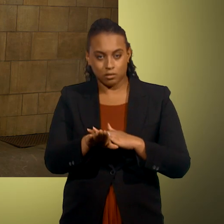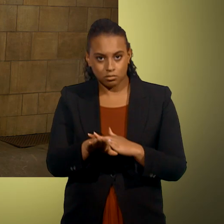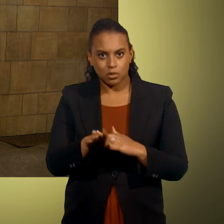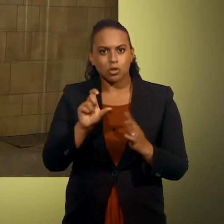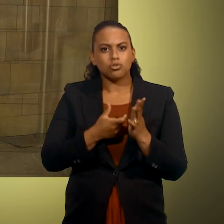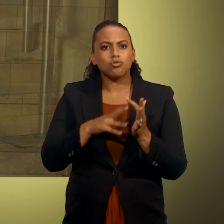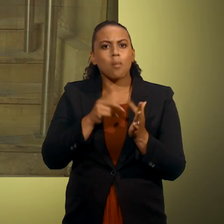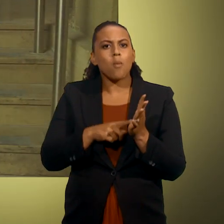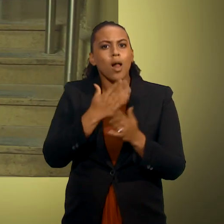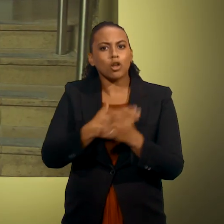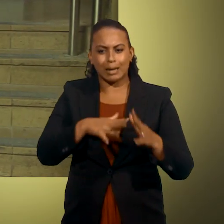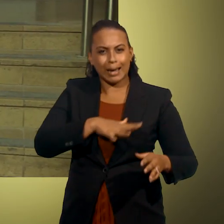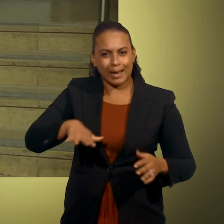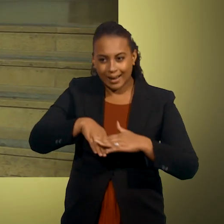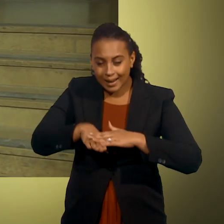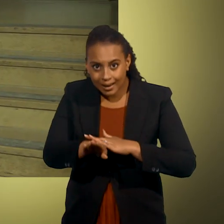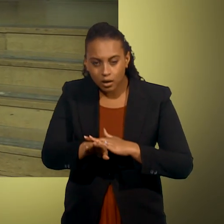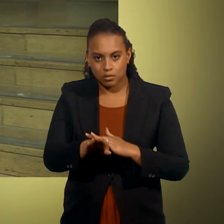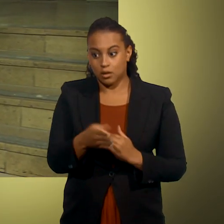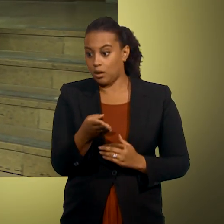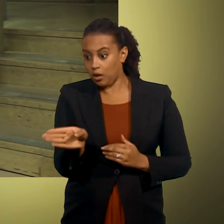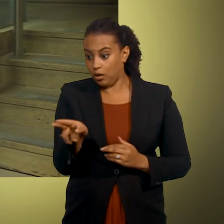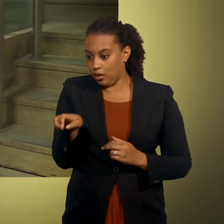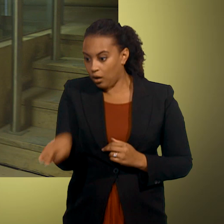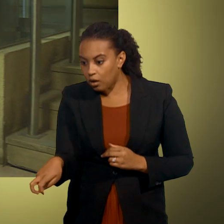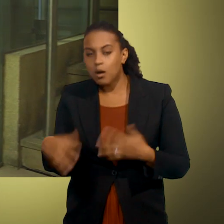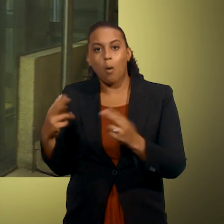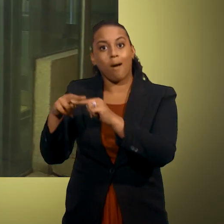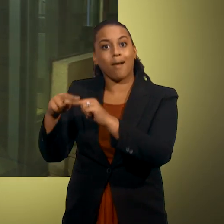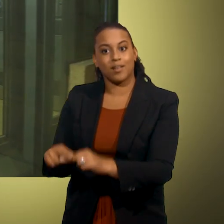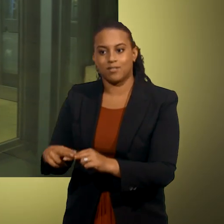Jubilee Cafe is to the right down a short flight of steps or a lift.